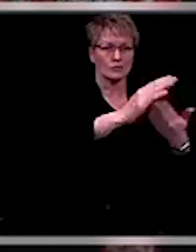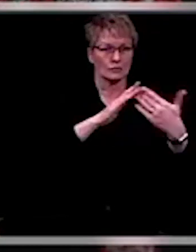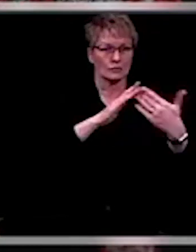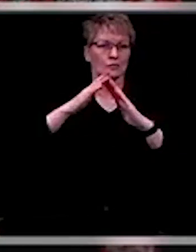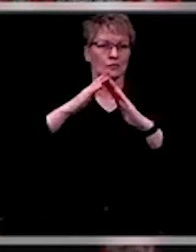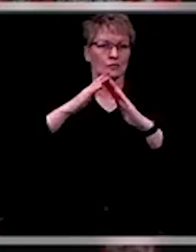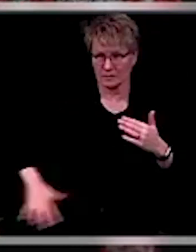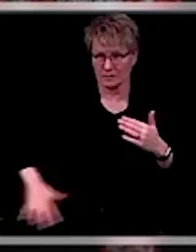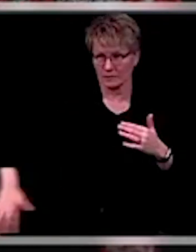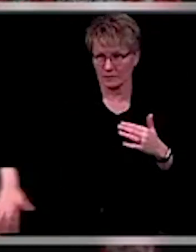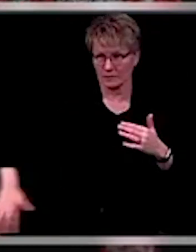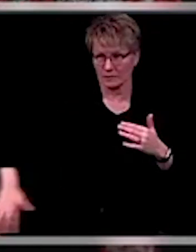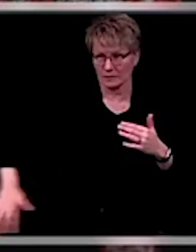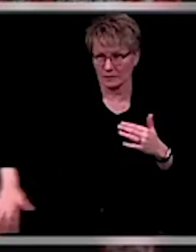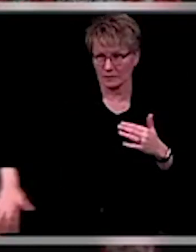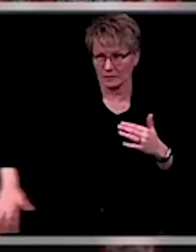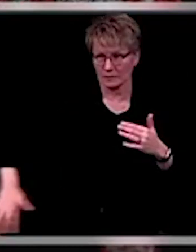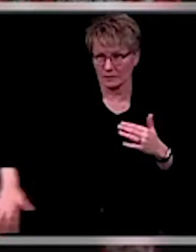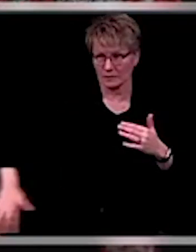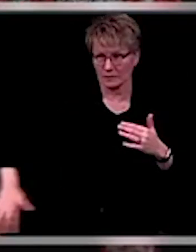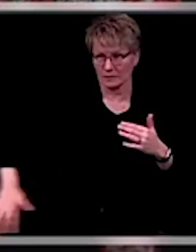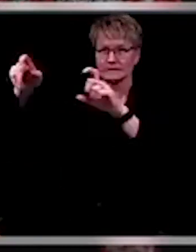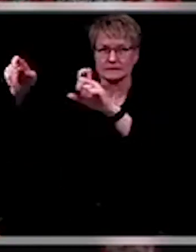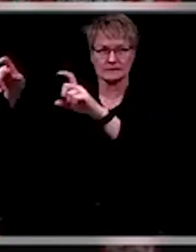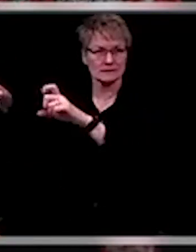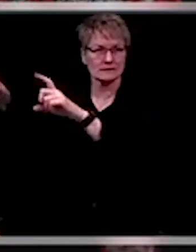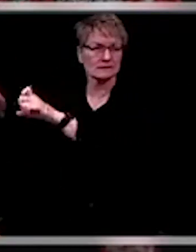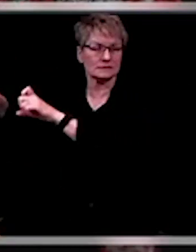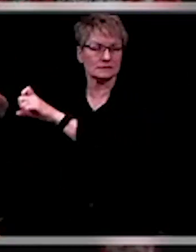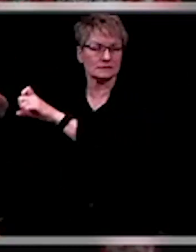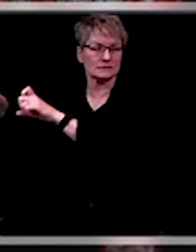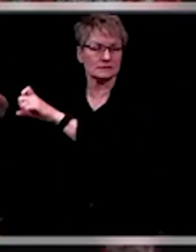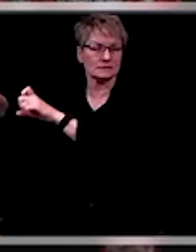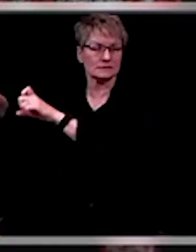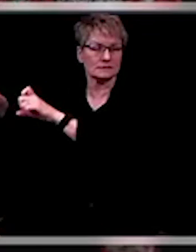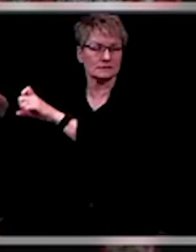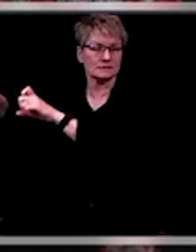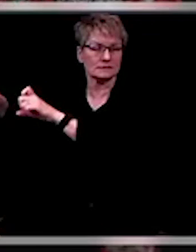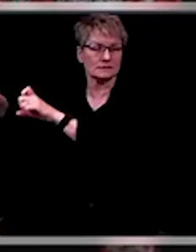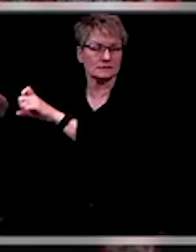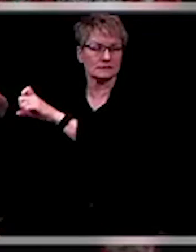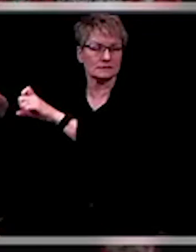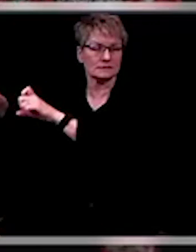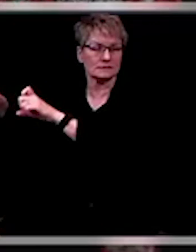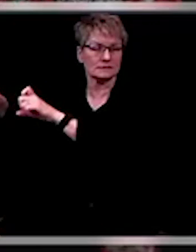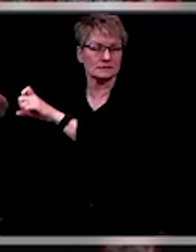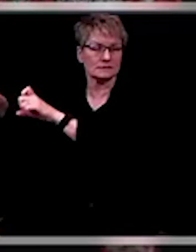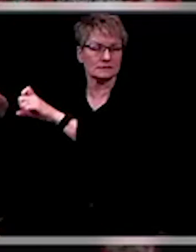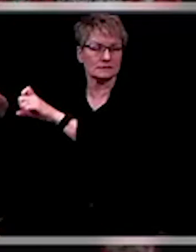are these kind of self-collection kits that might be used by a particular employer, for example, and